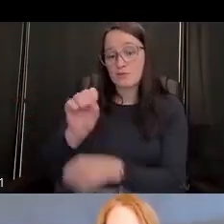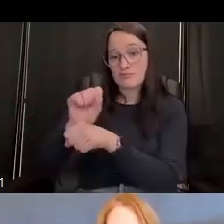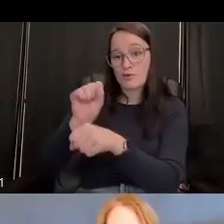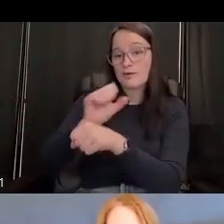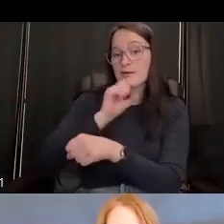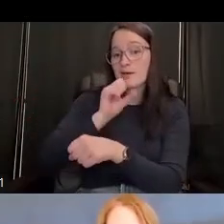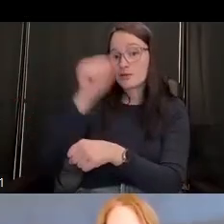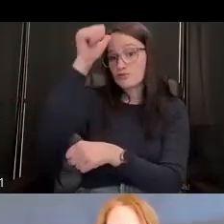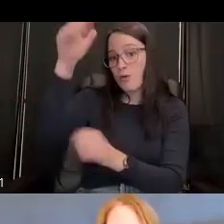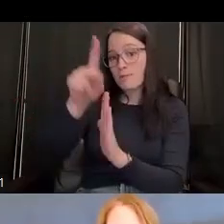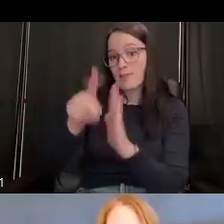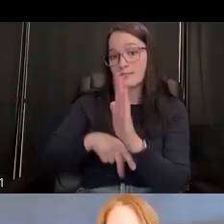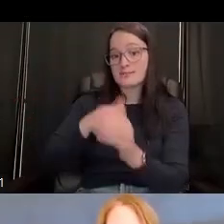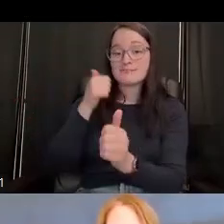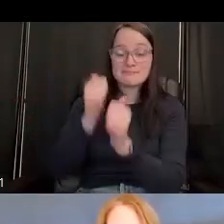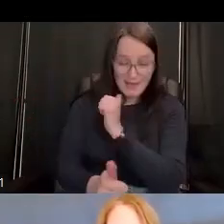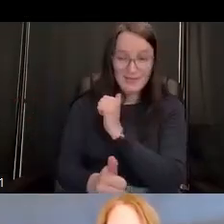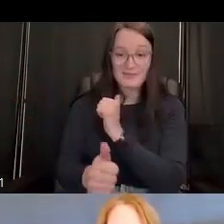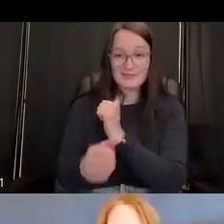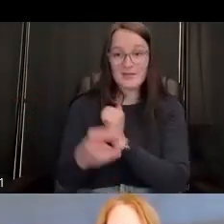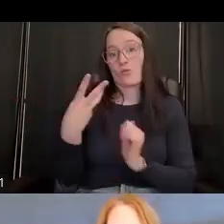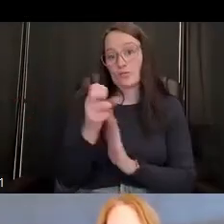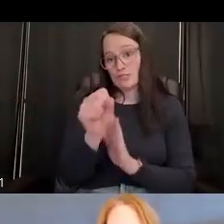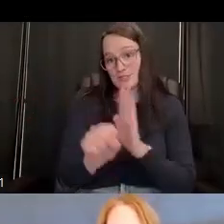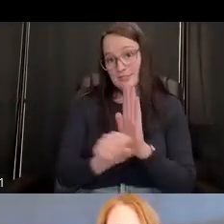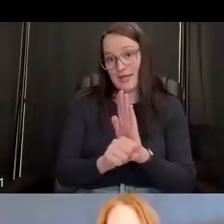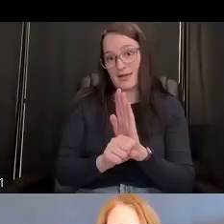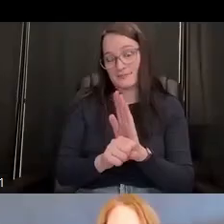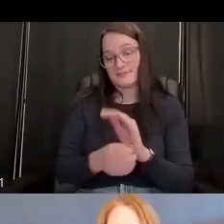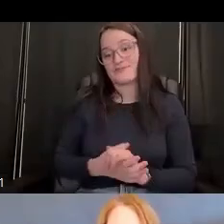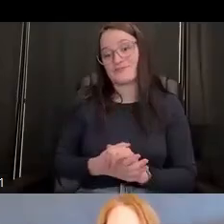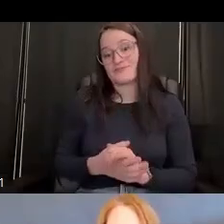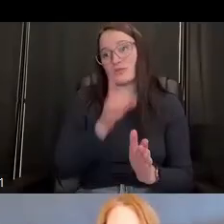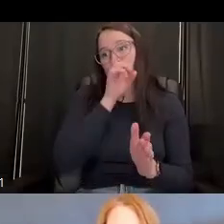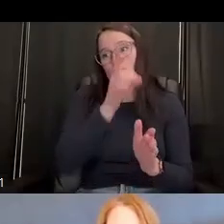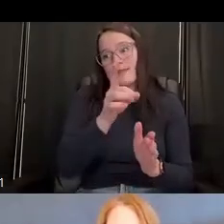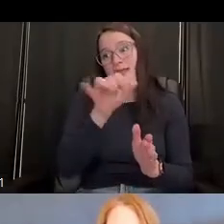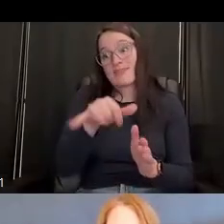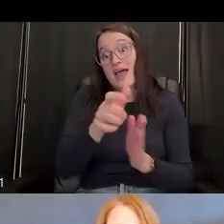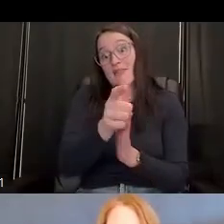uh was passed in Washington state or created which really set the stage for employment first,